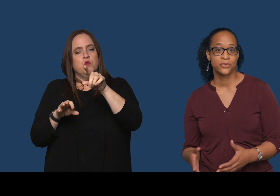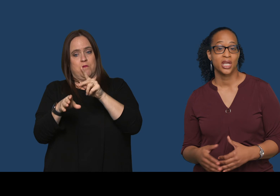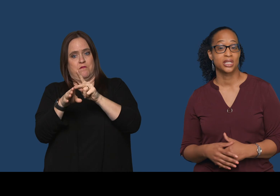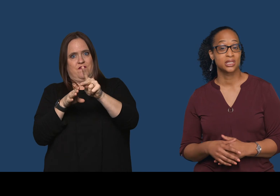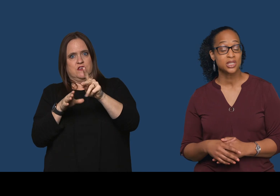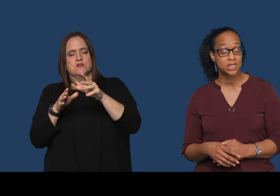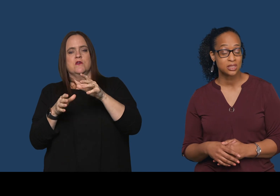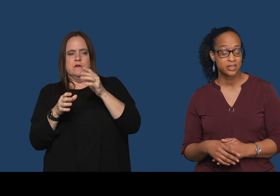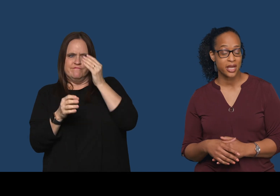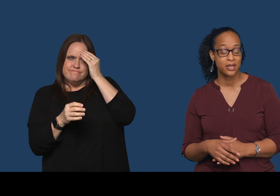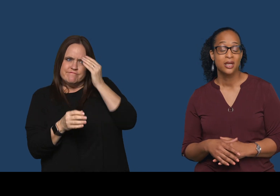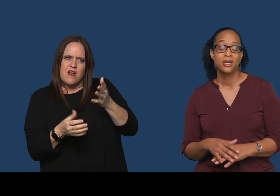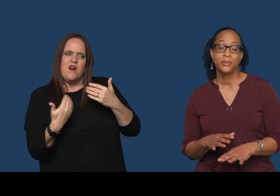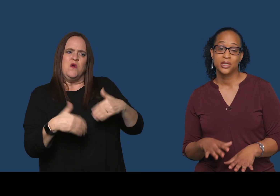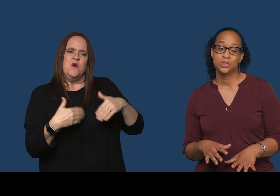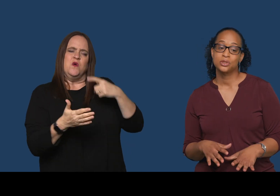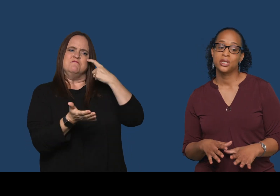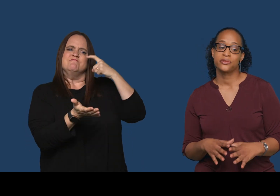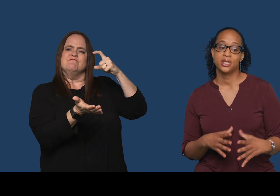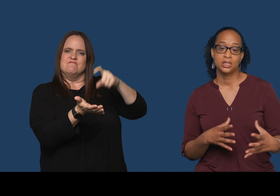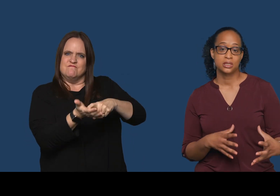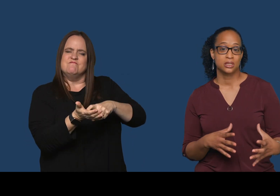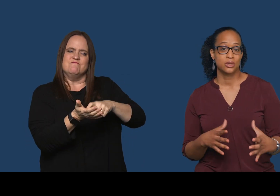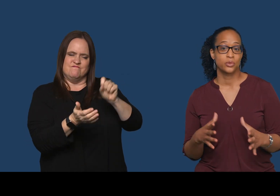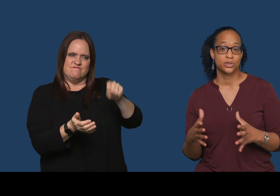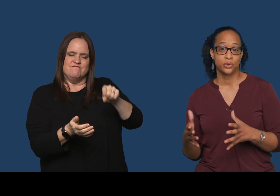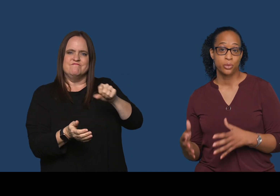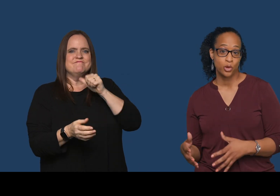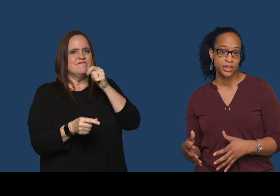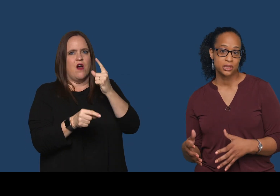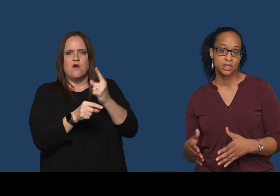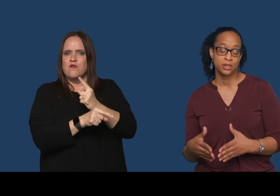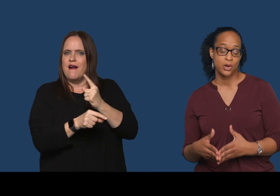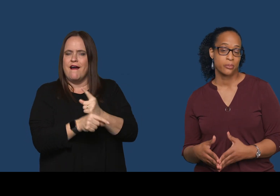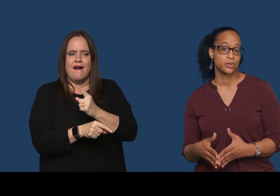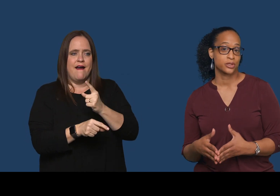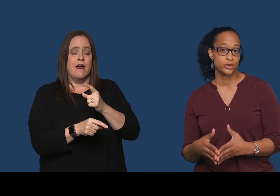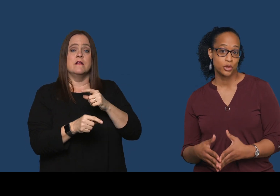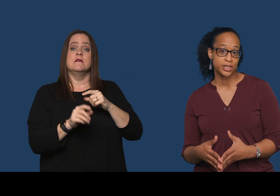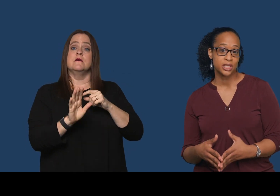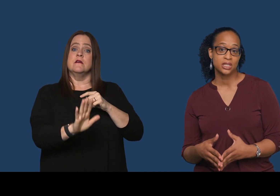In addition to that, make sure that the incident was reported to the proper authorities,